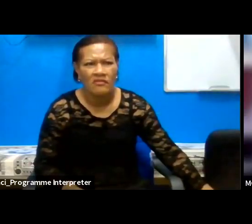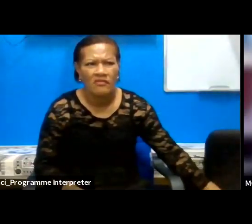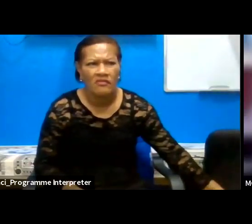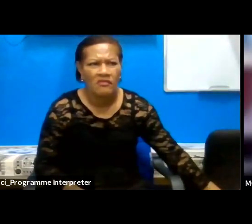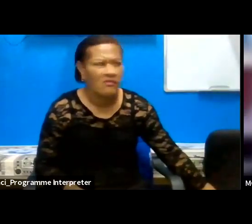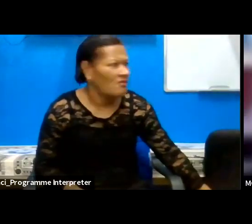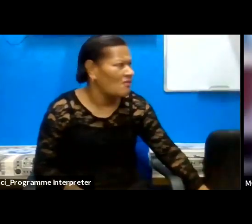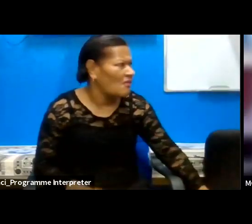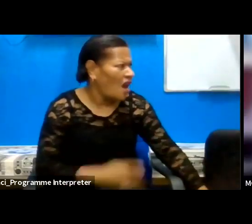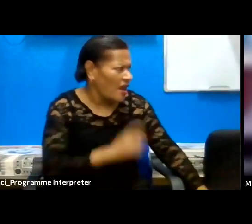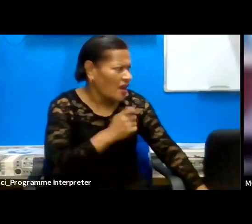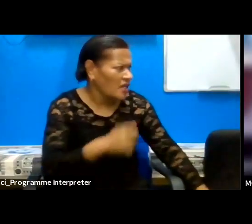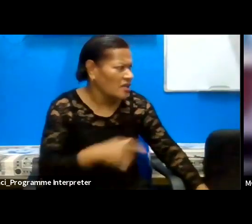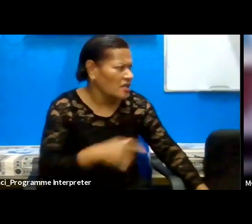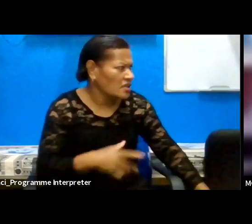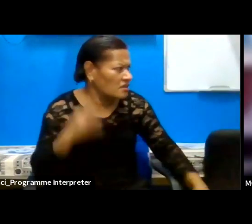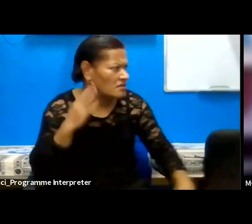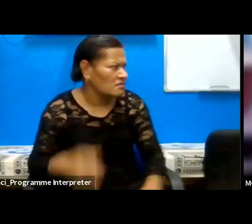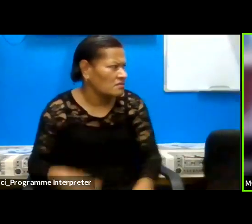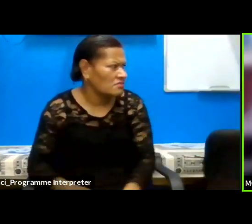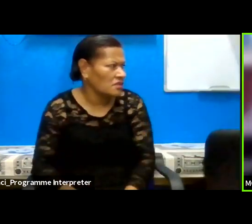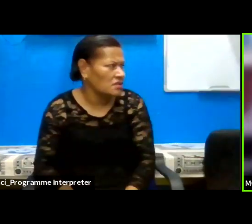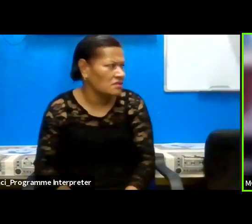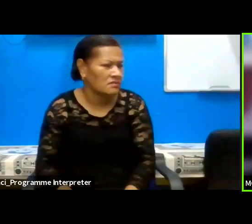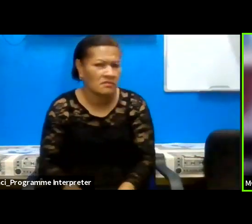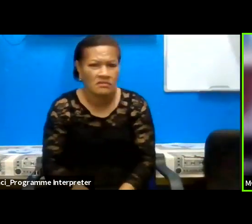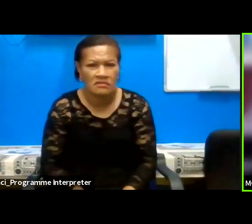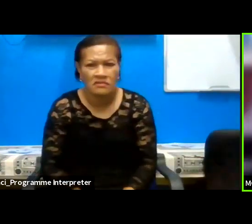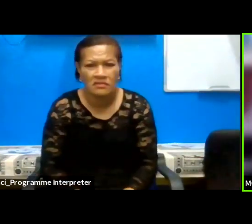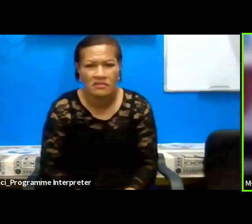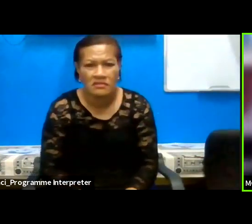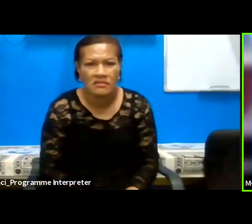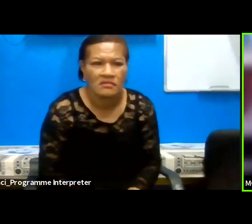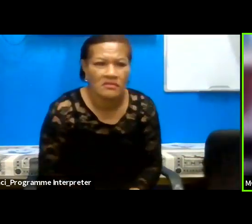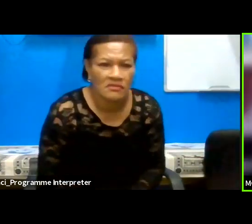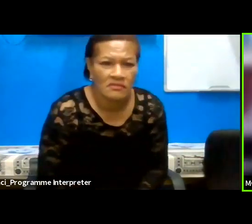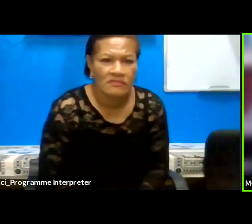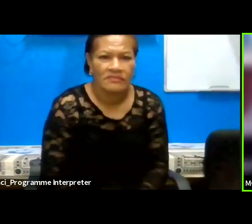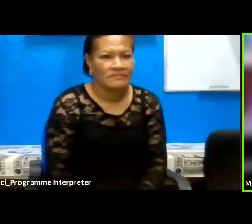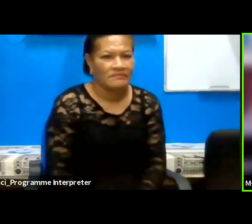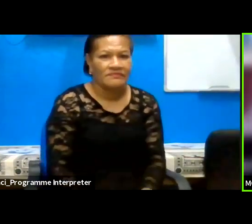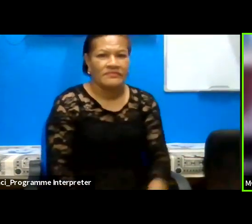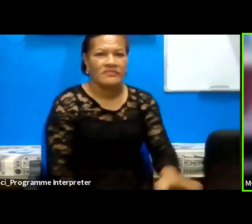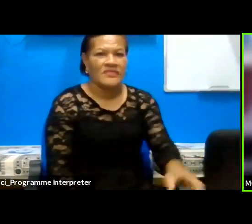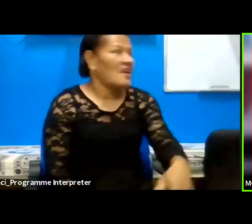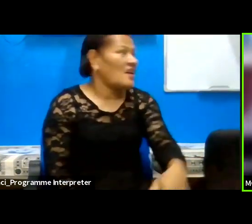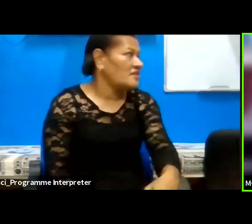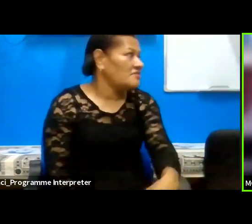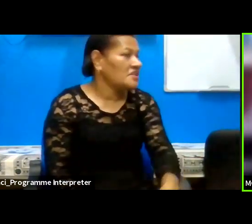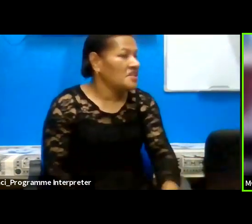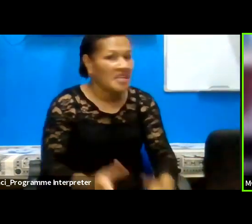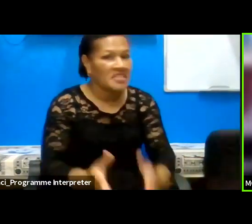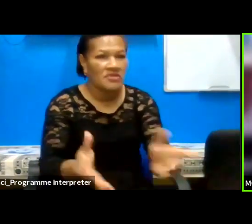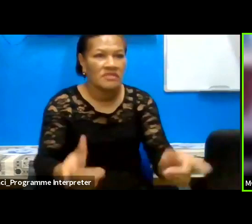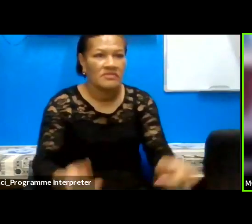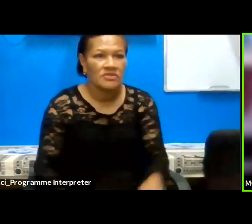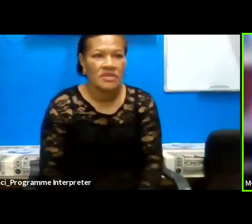that you all stay safe and have